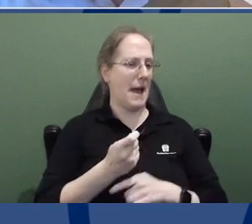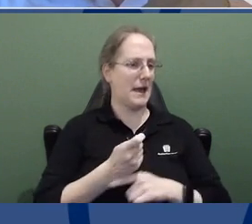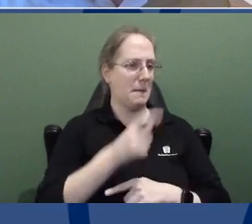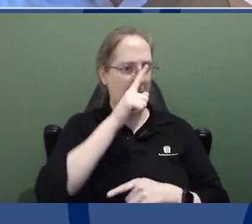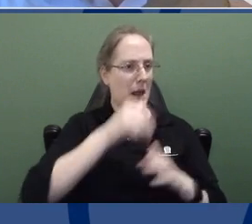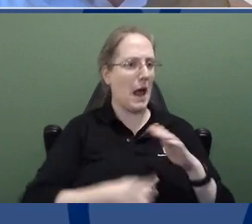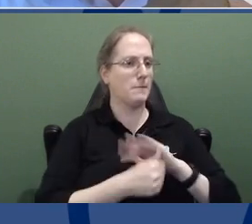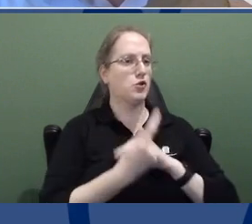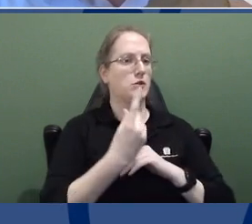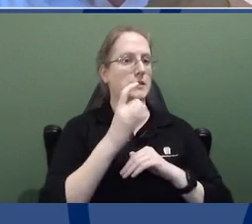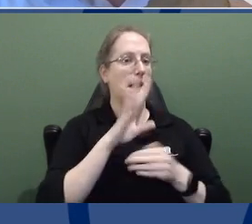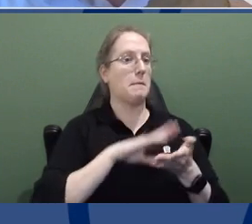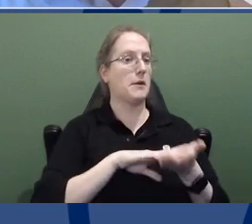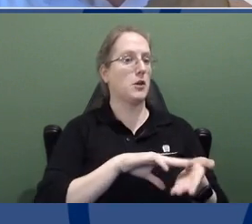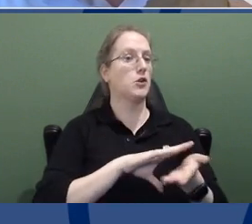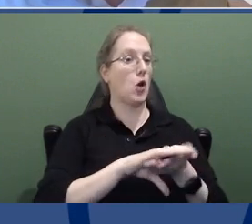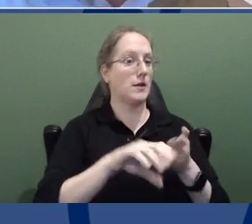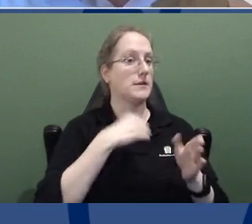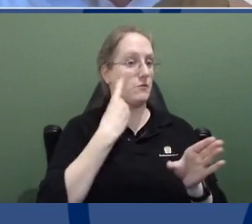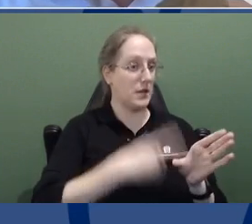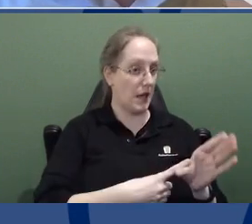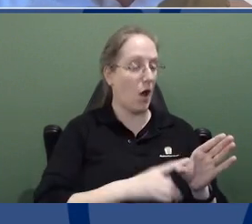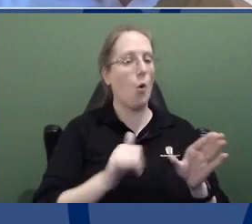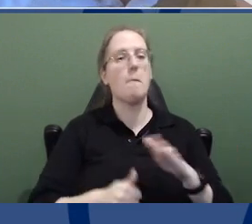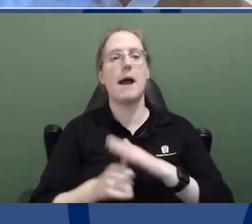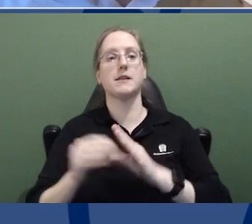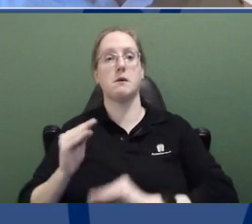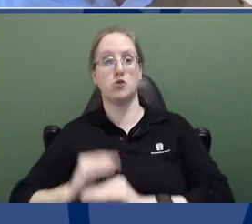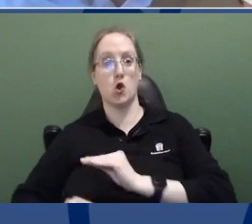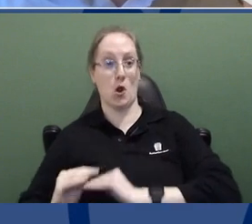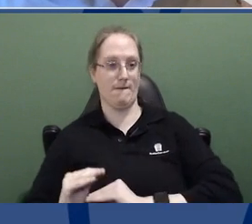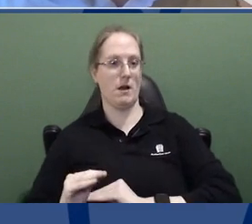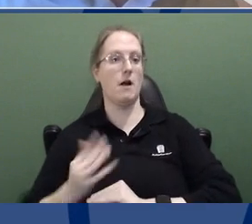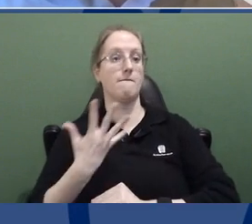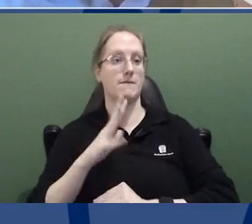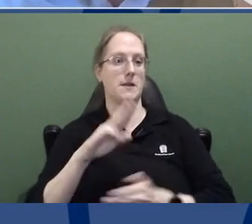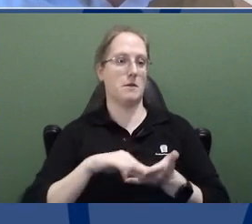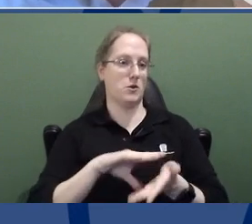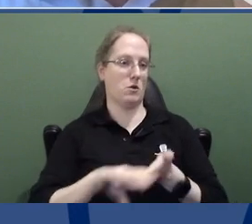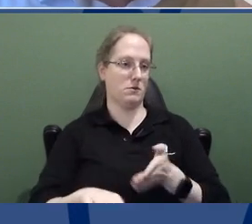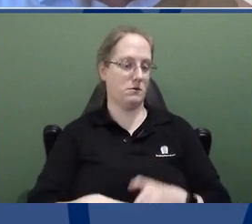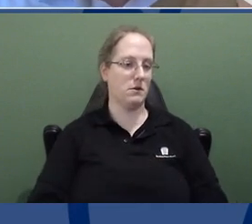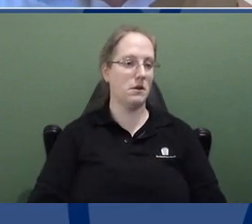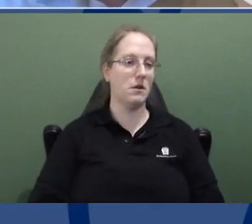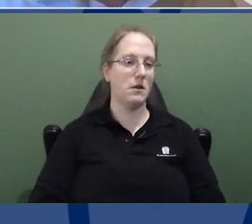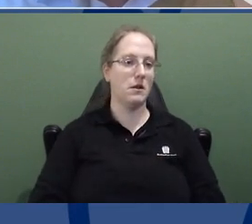or a maximum turnover of $50 million a year. Almost all businesses that are eligible for